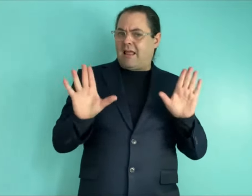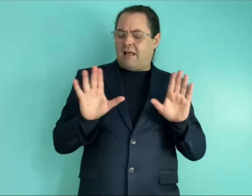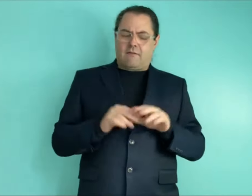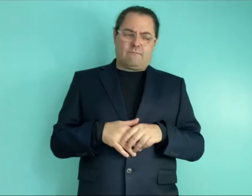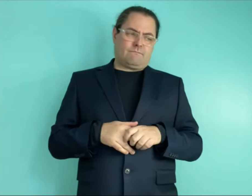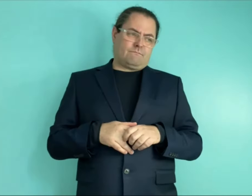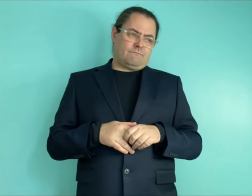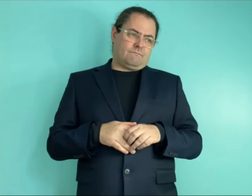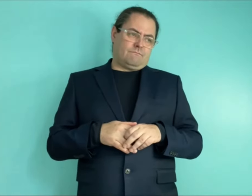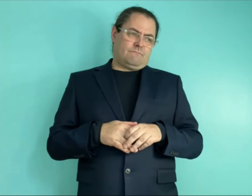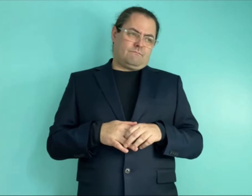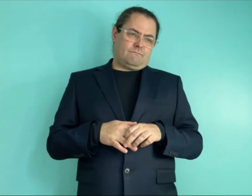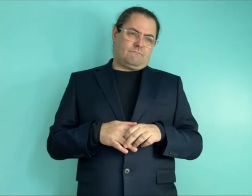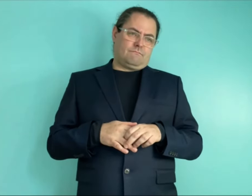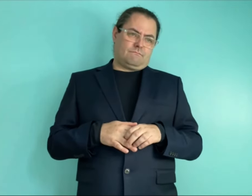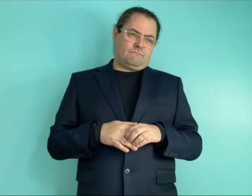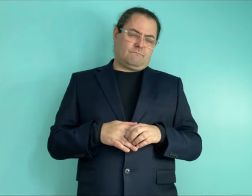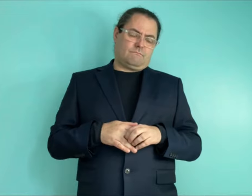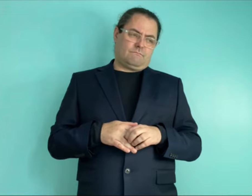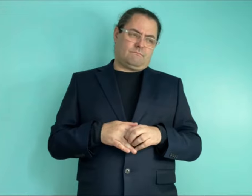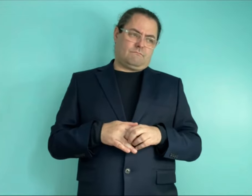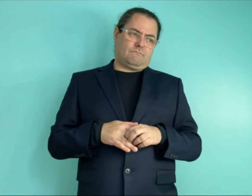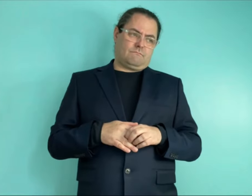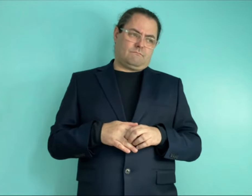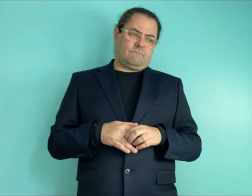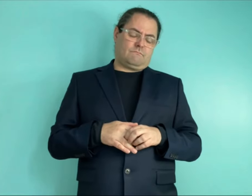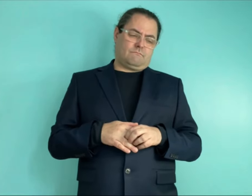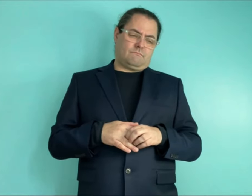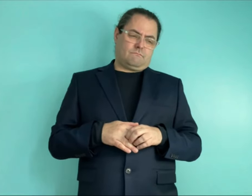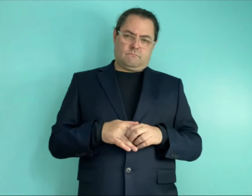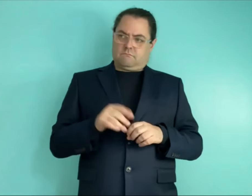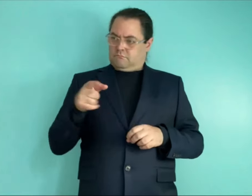disabilities and employment and access to a to gainful employment, And I would like